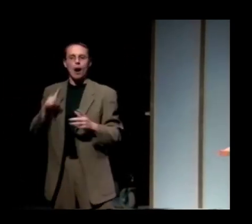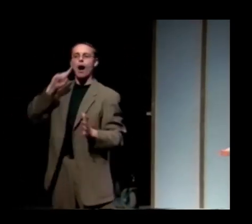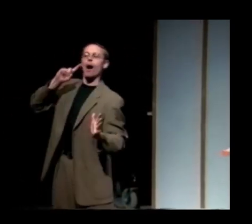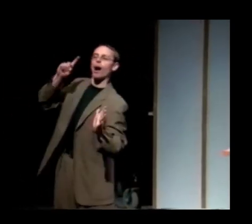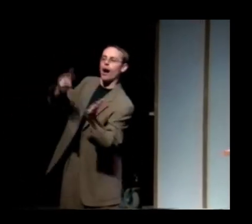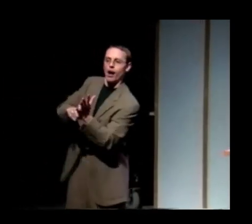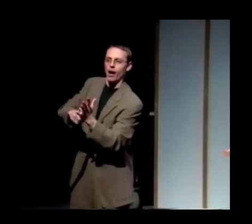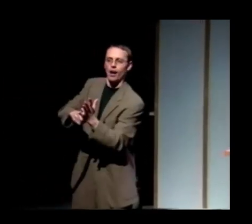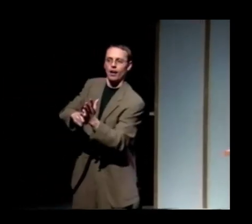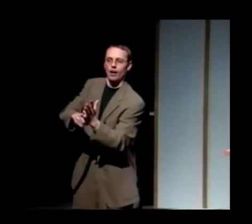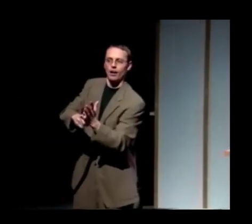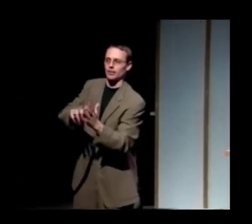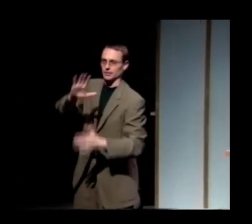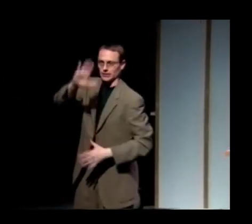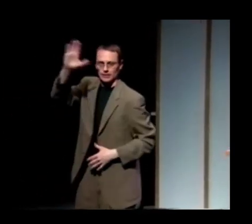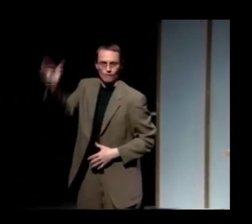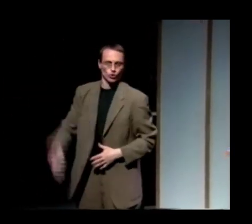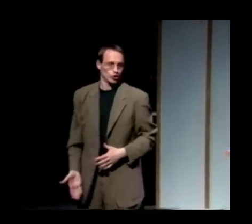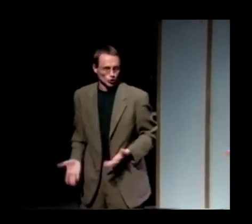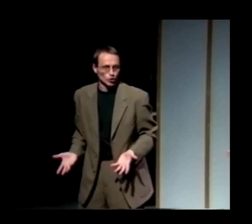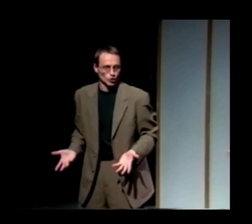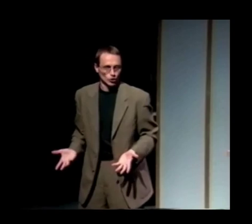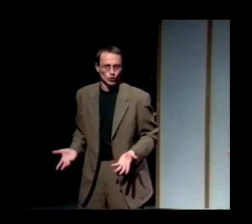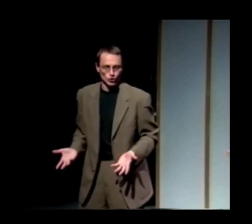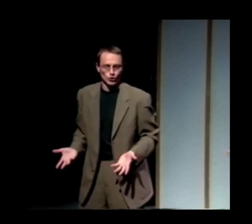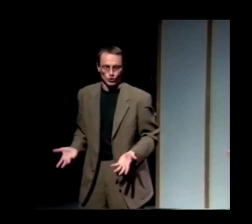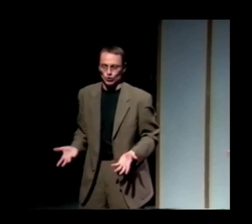WE'RE JUST DISCOVERING IT AS A TECHNIQUE,